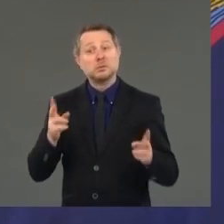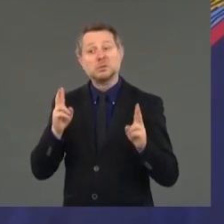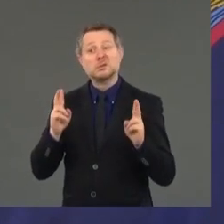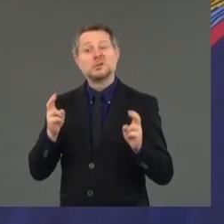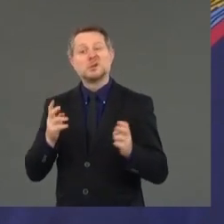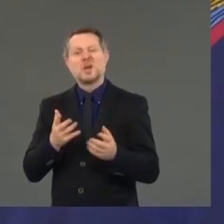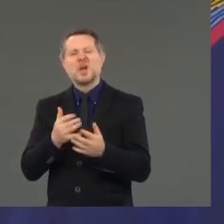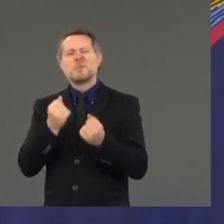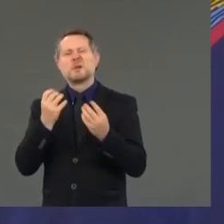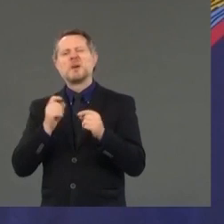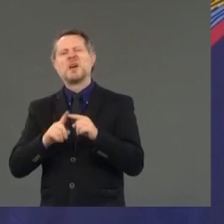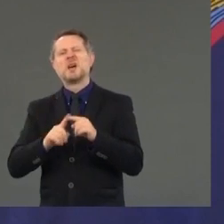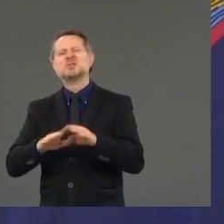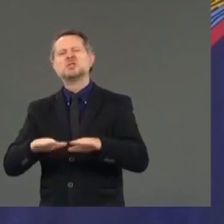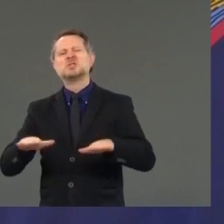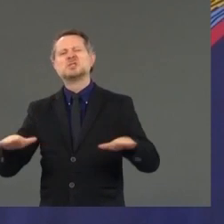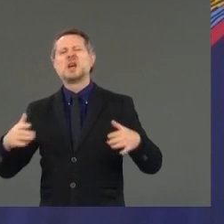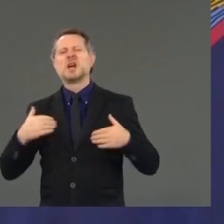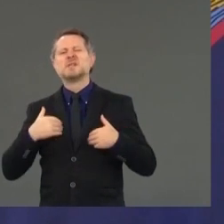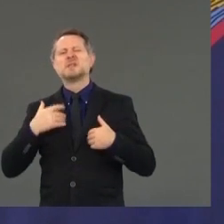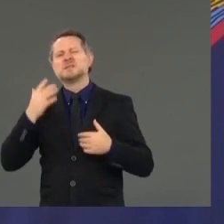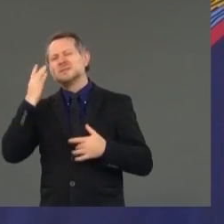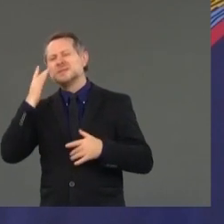FIND, RIGHT?